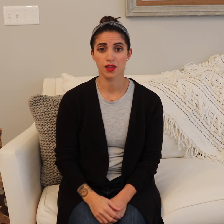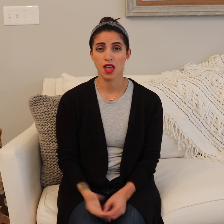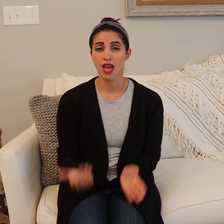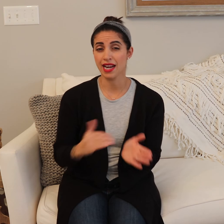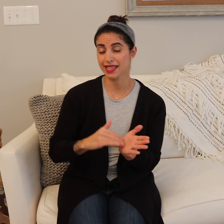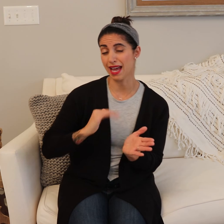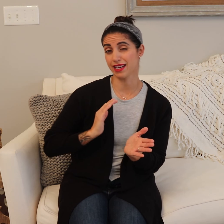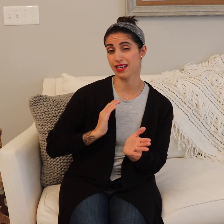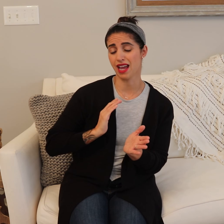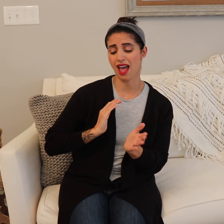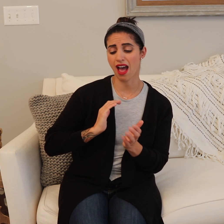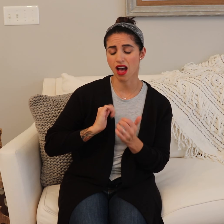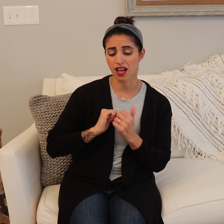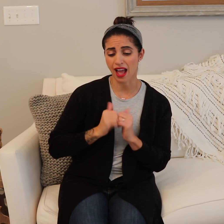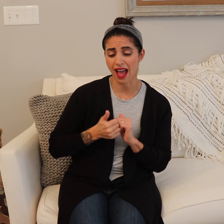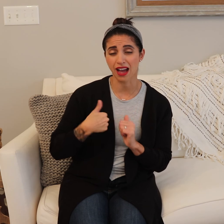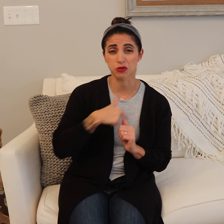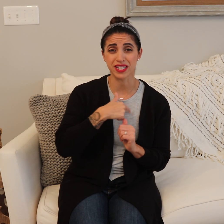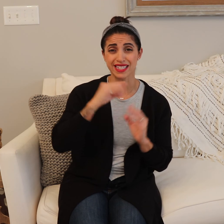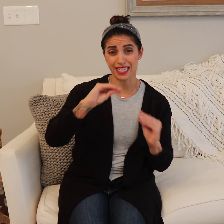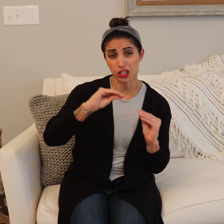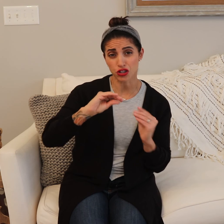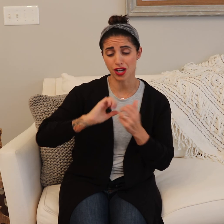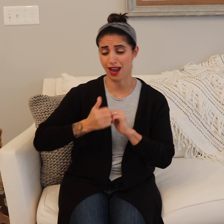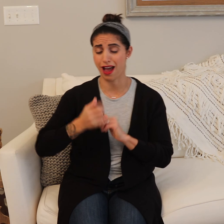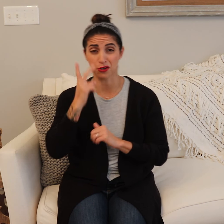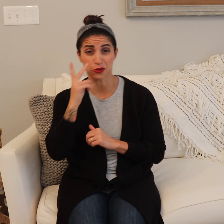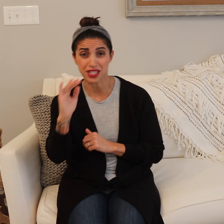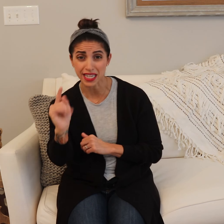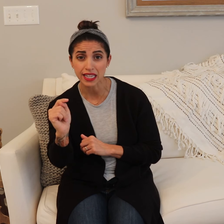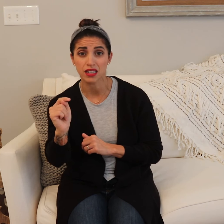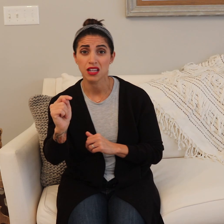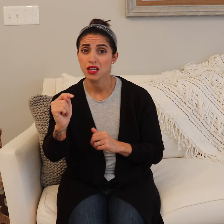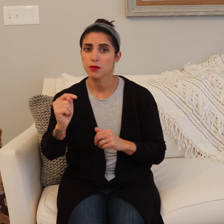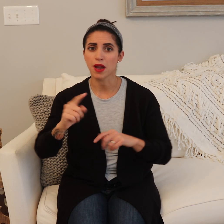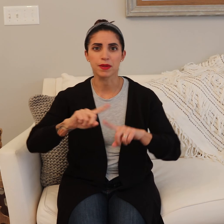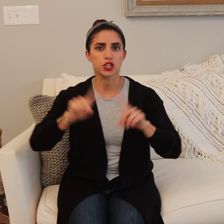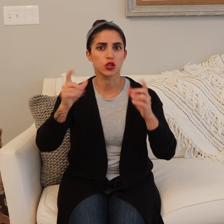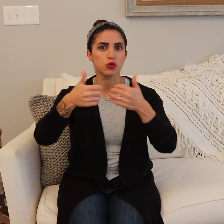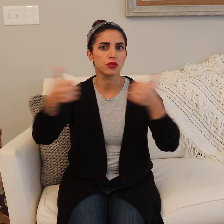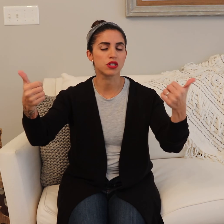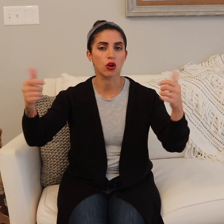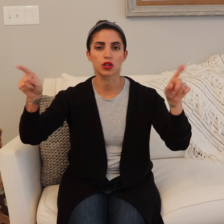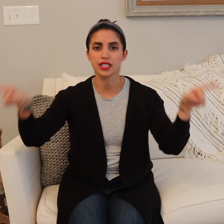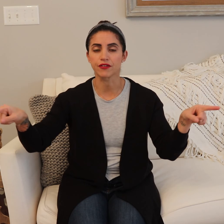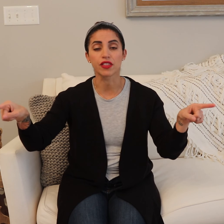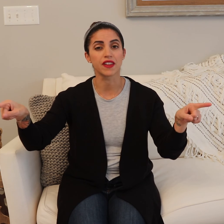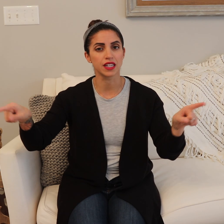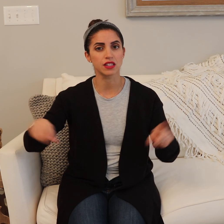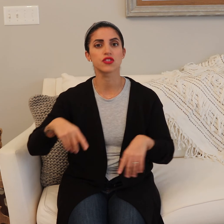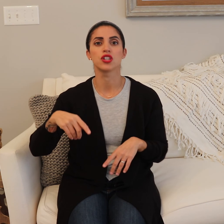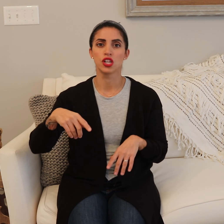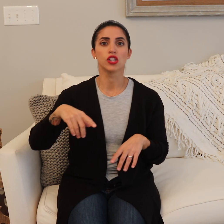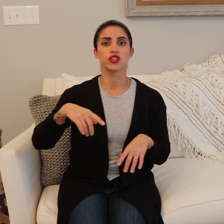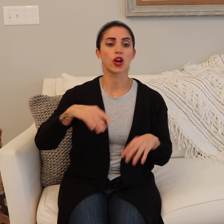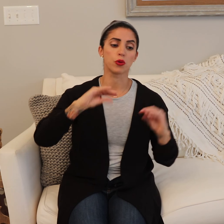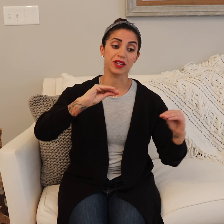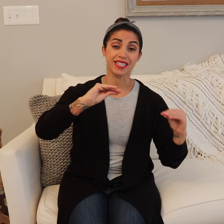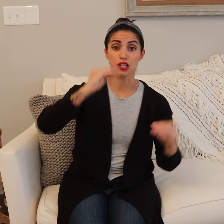And, again, how we teach and how you see it might be two totally different things